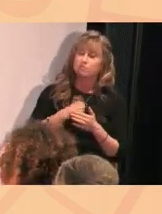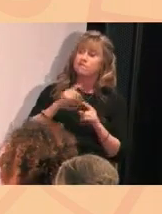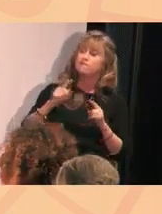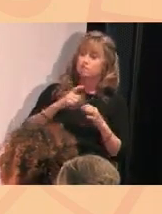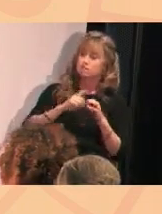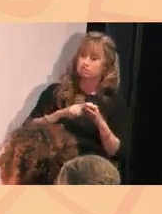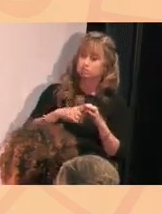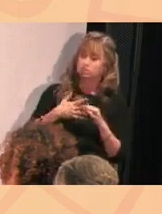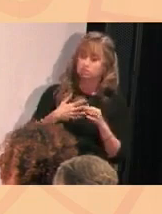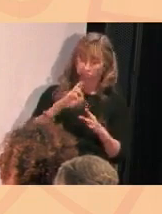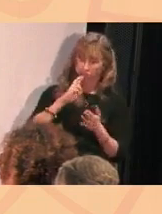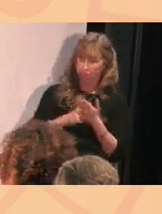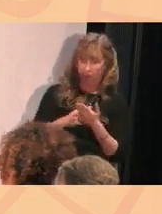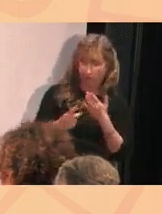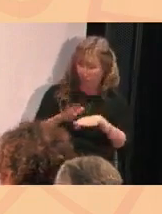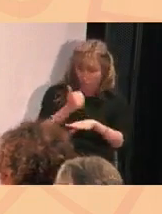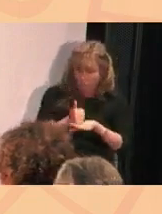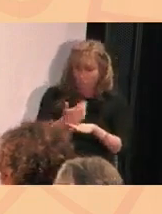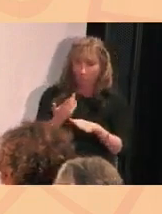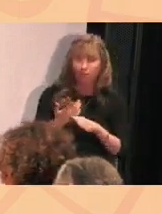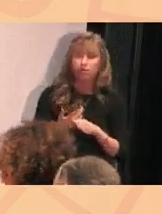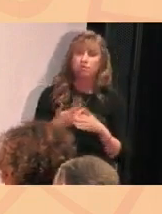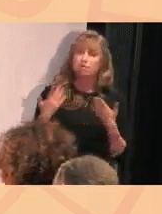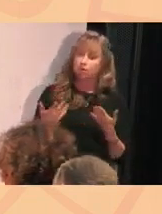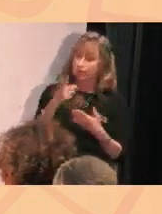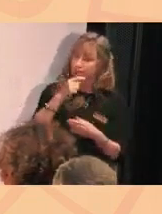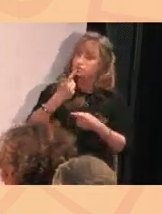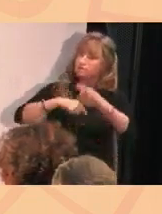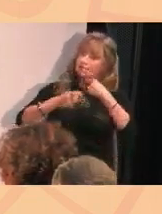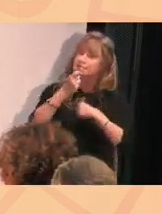Were those reports ever acted upon regarding the future direction